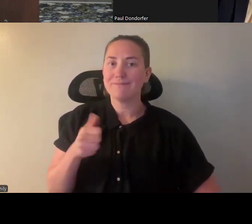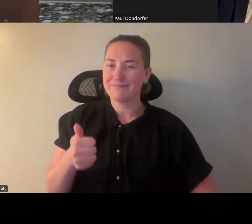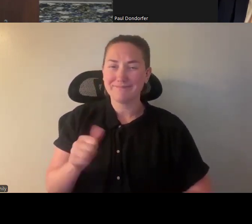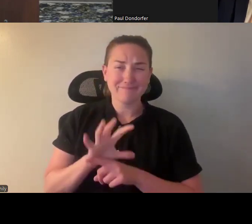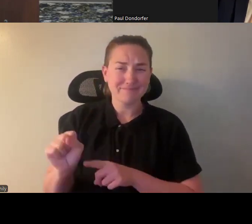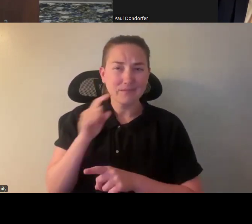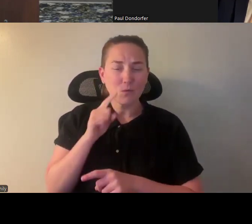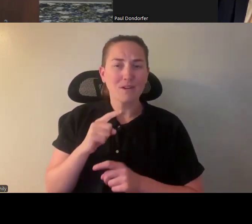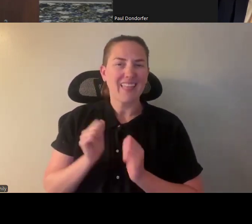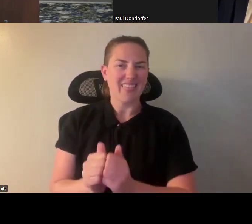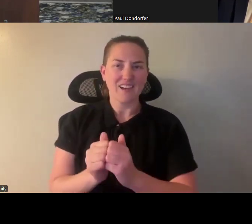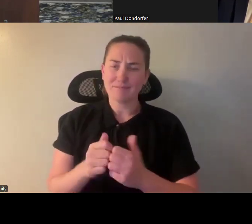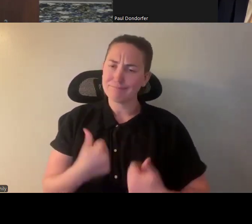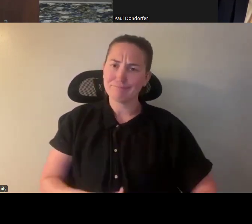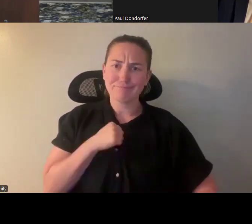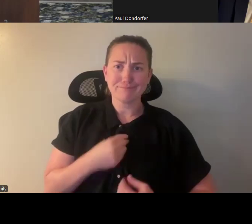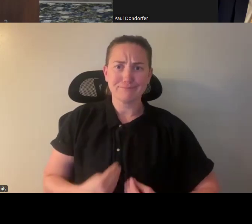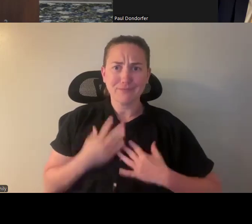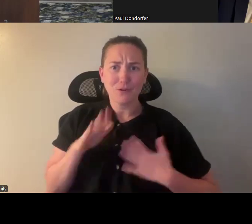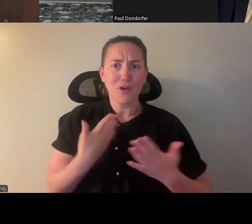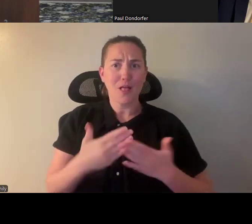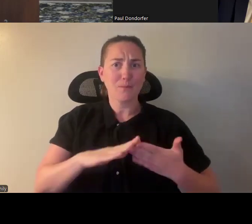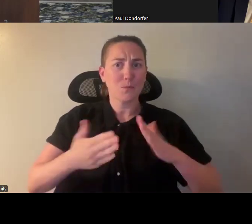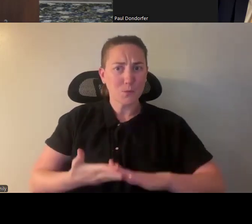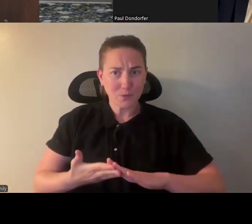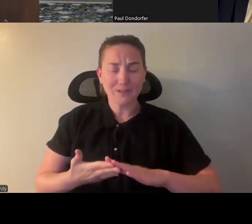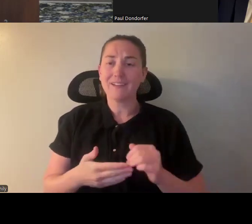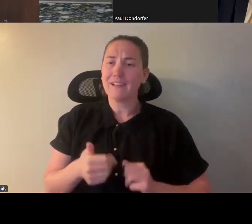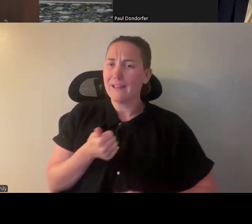is a source of pride and inspiration for our entire community and few exemplify that